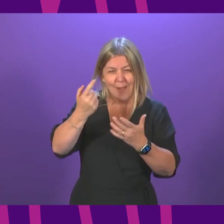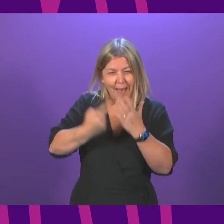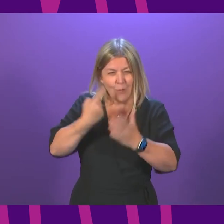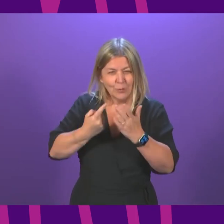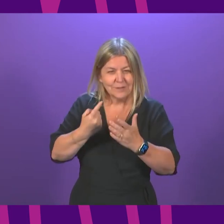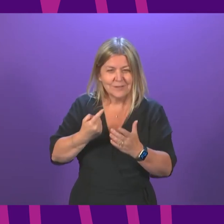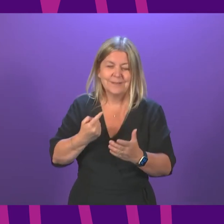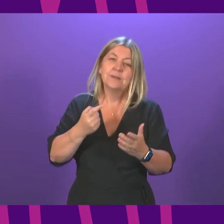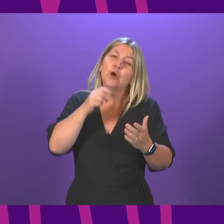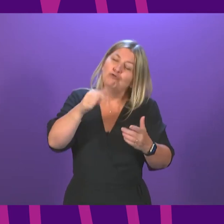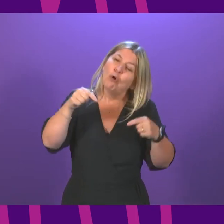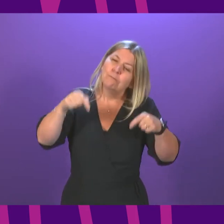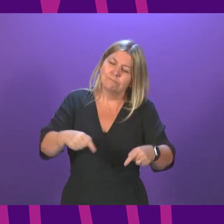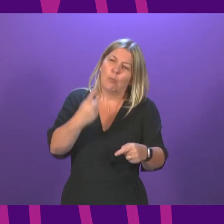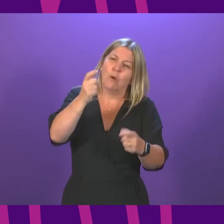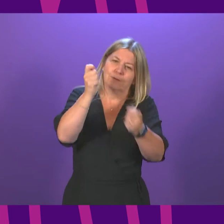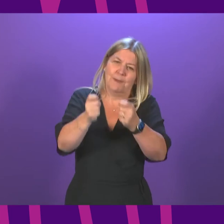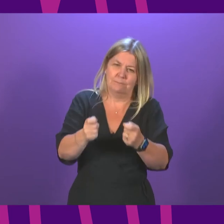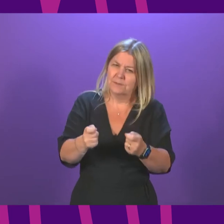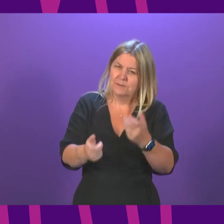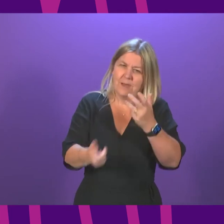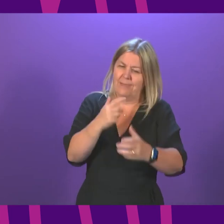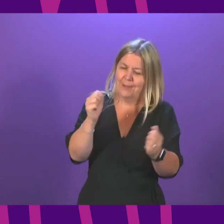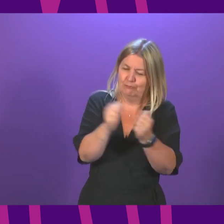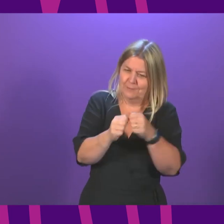that we were not just discussing amendment 4, which was agreed quite quickly. I am pleased